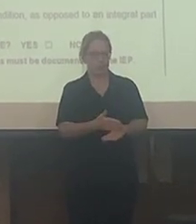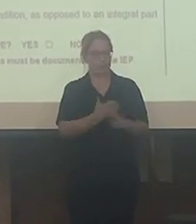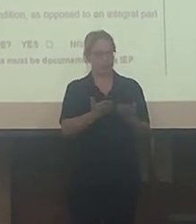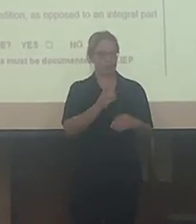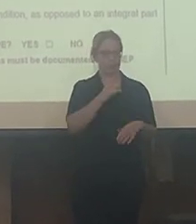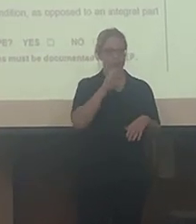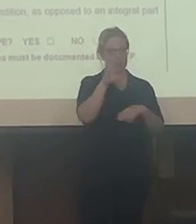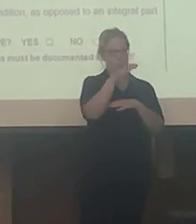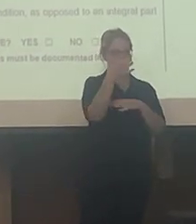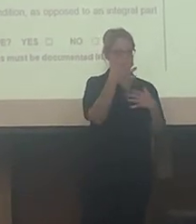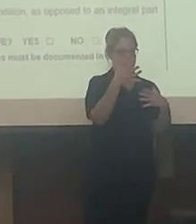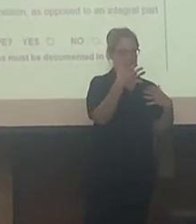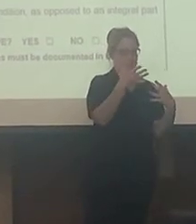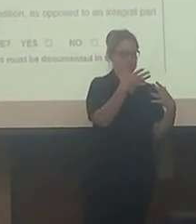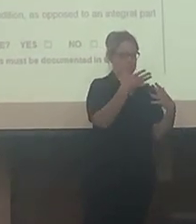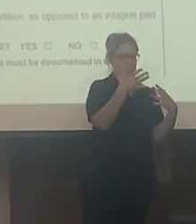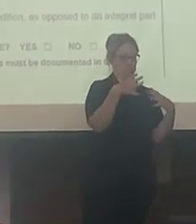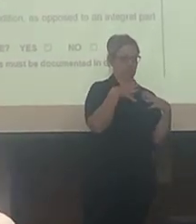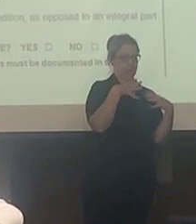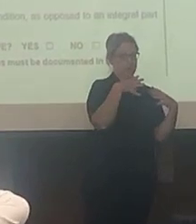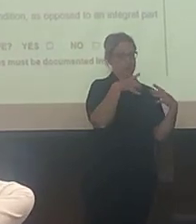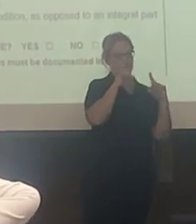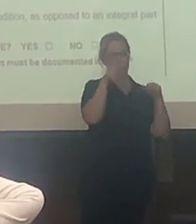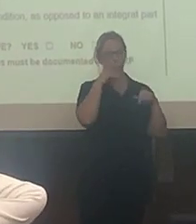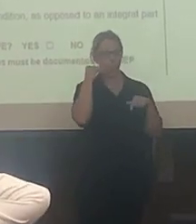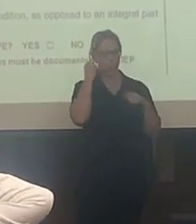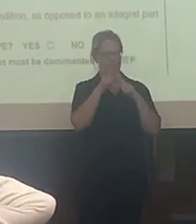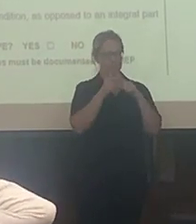breakfast and they it takes them a while you know they kind of fall behind and then it takes them a